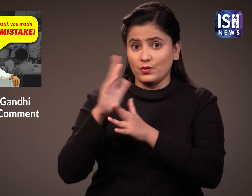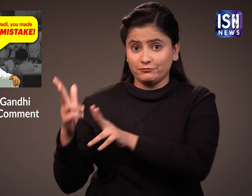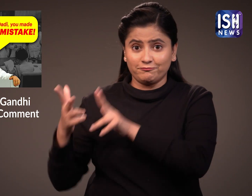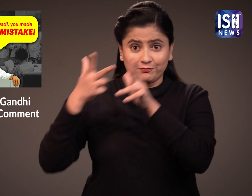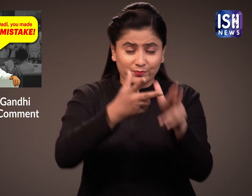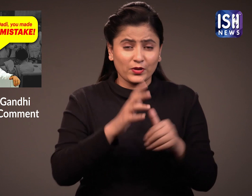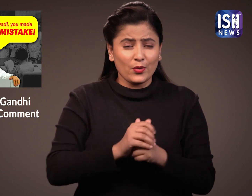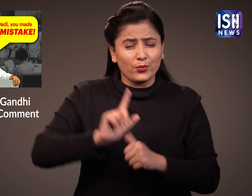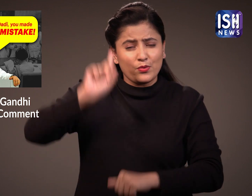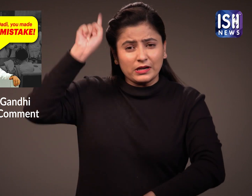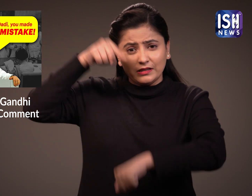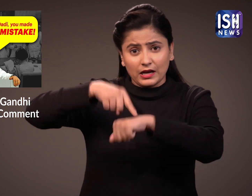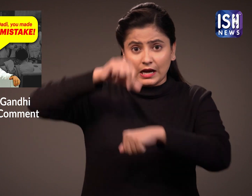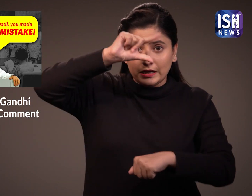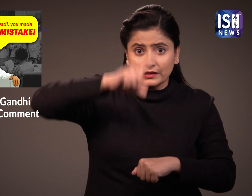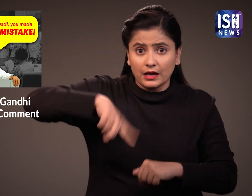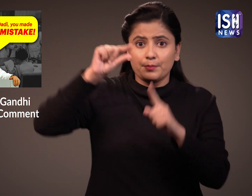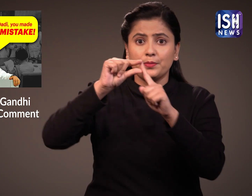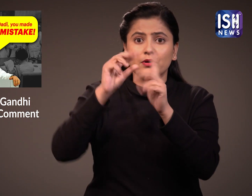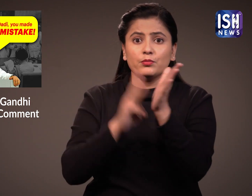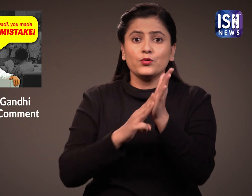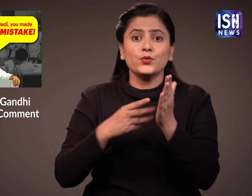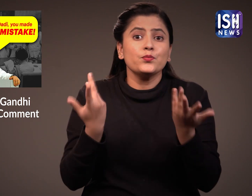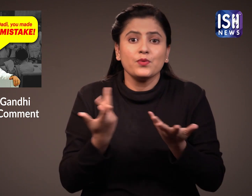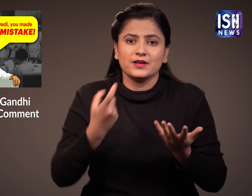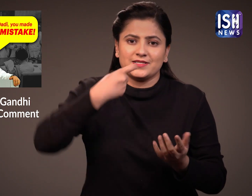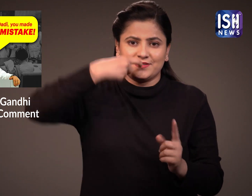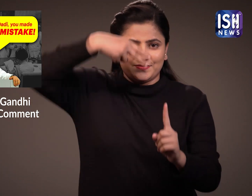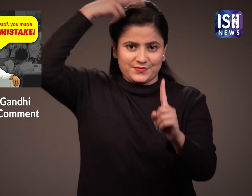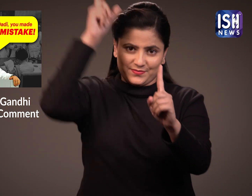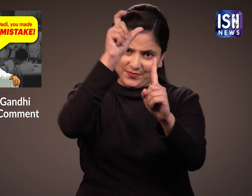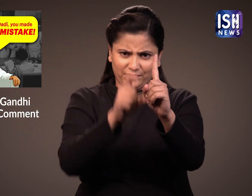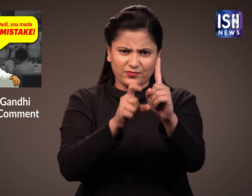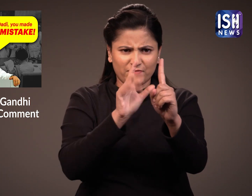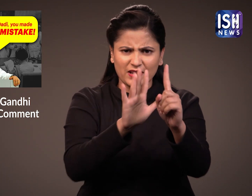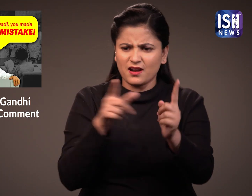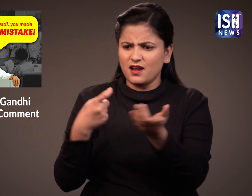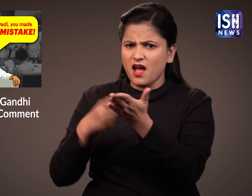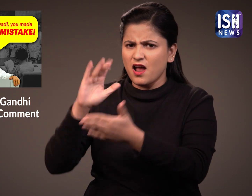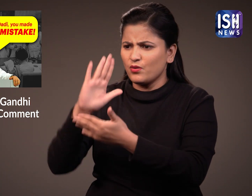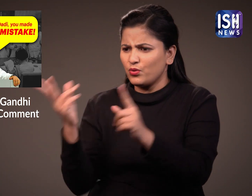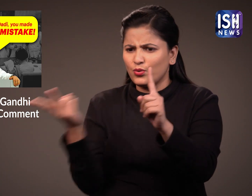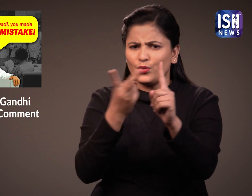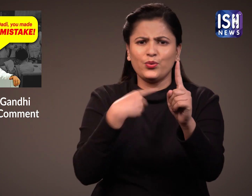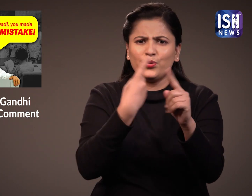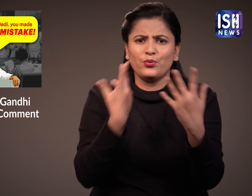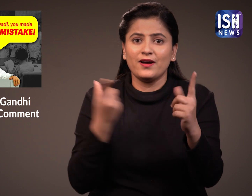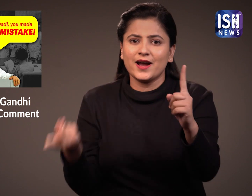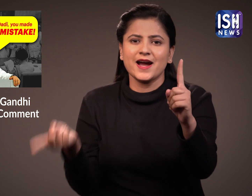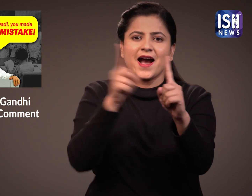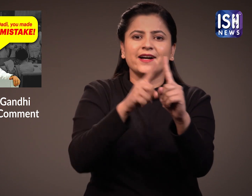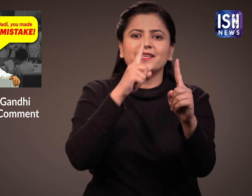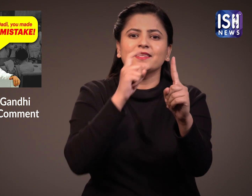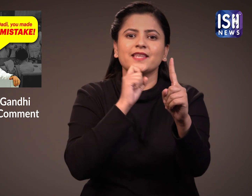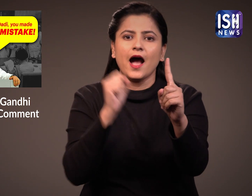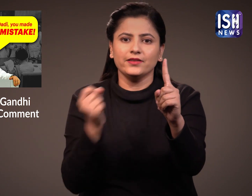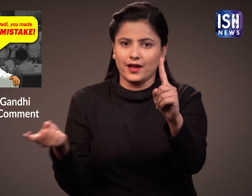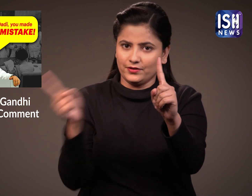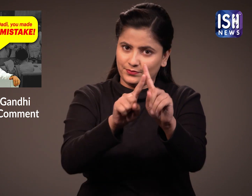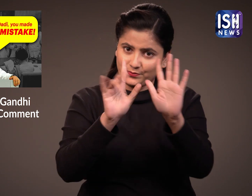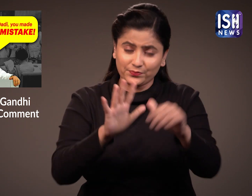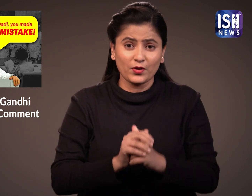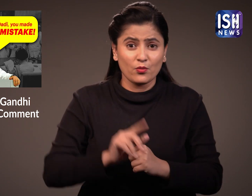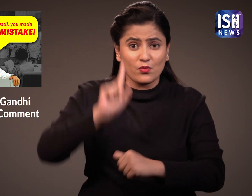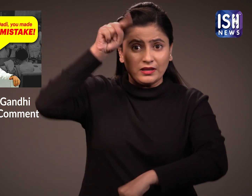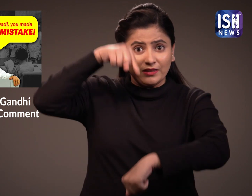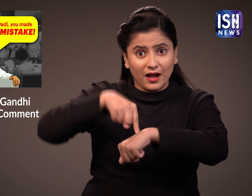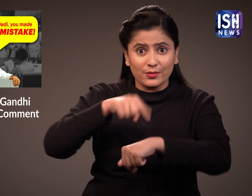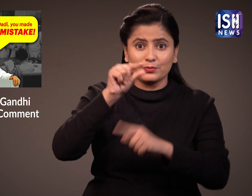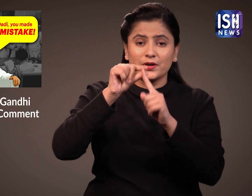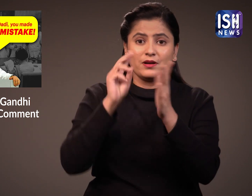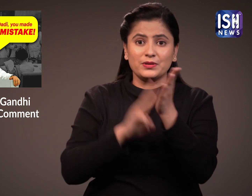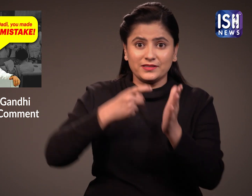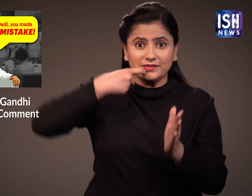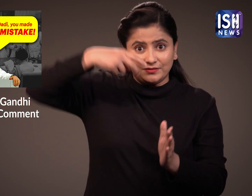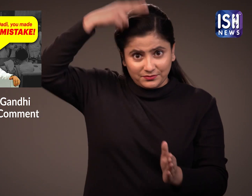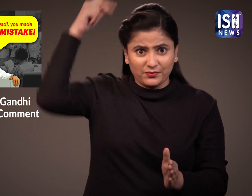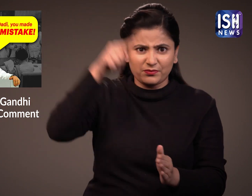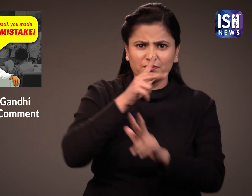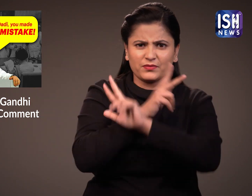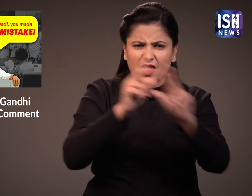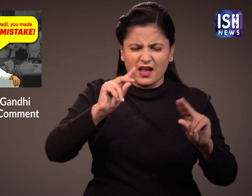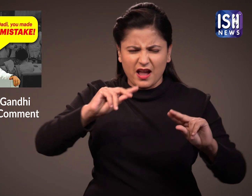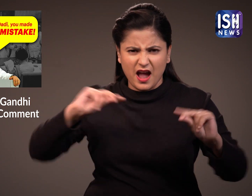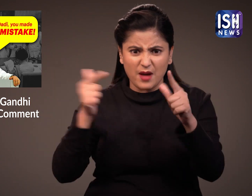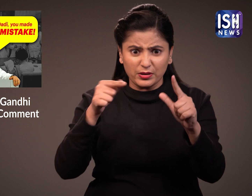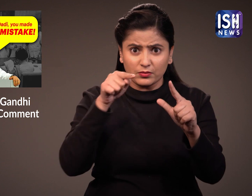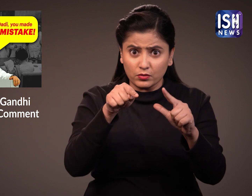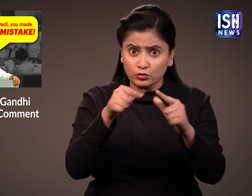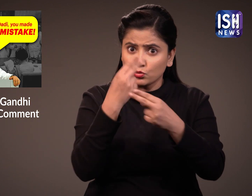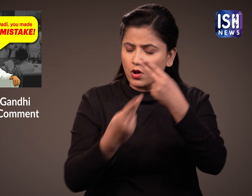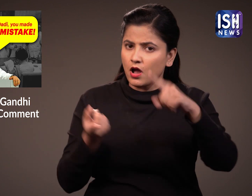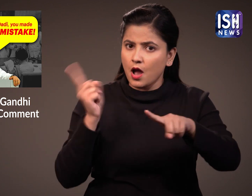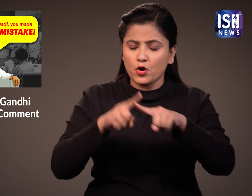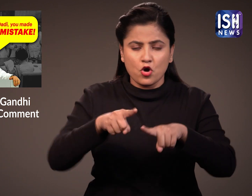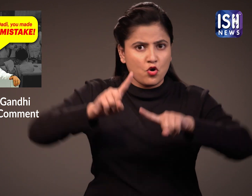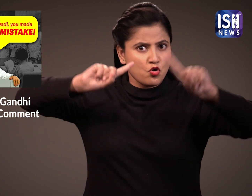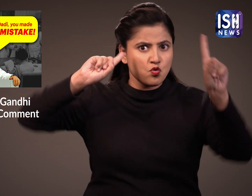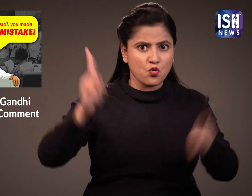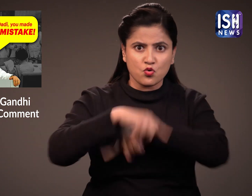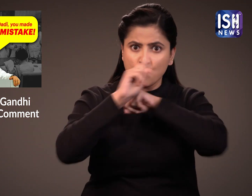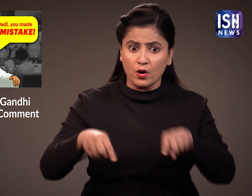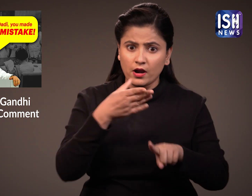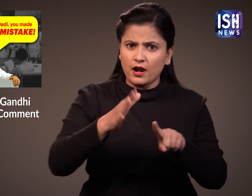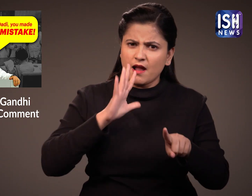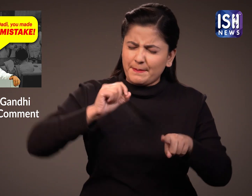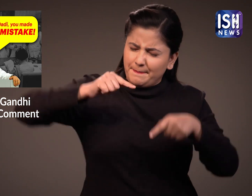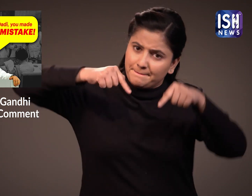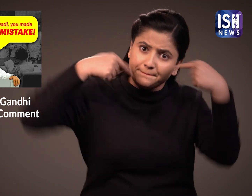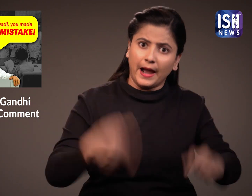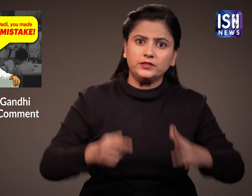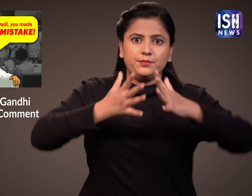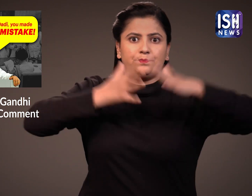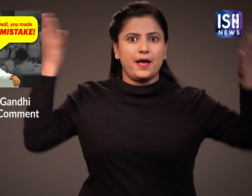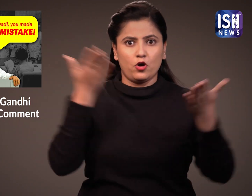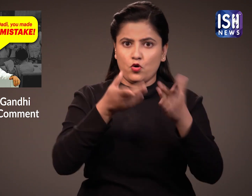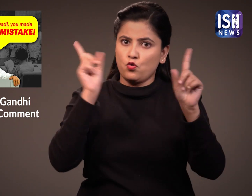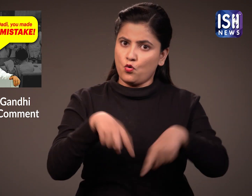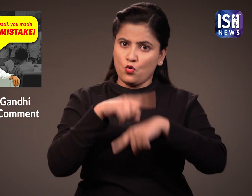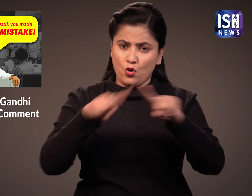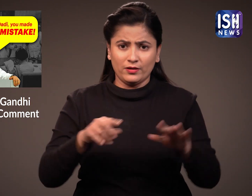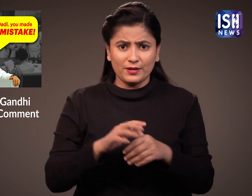Rahul said, "the Emergency imposed by my grandmother & late Prime Minister Indira Gandhi was a mistake